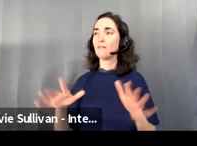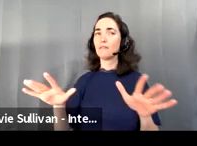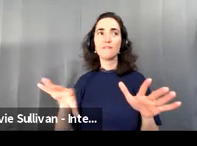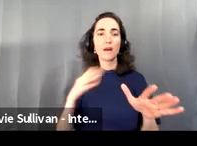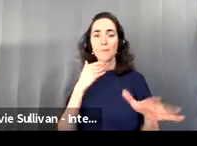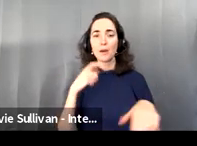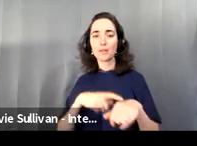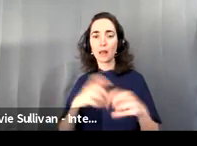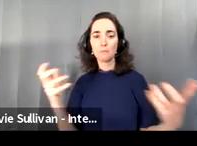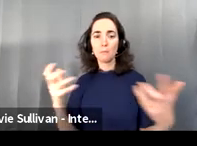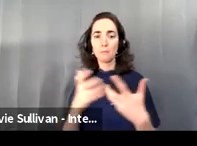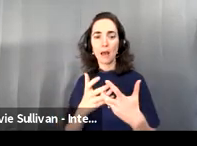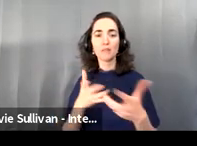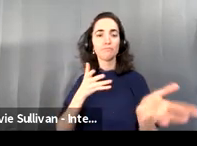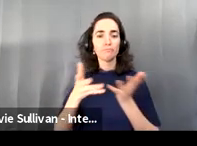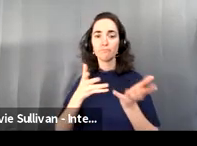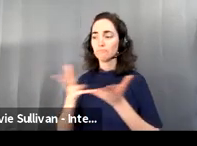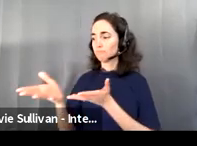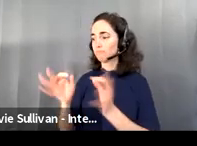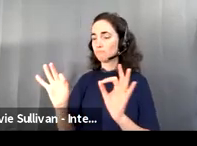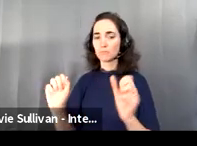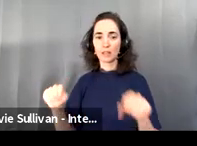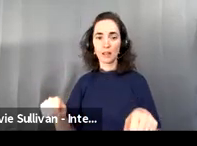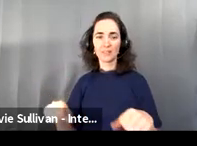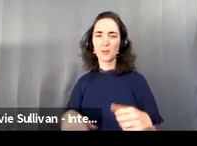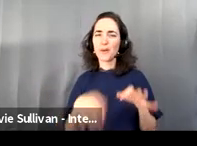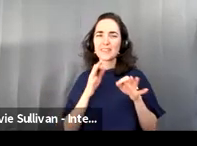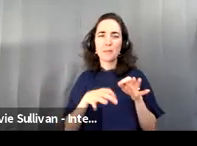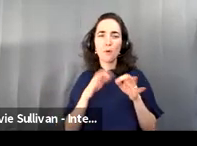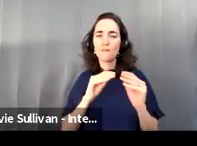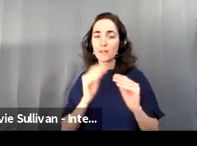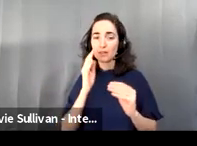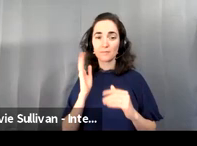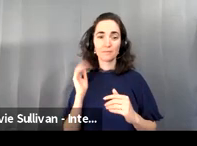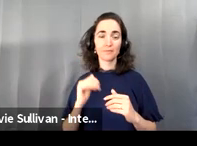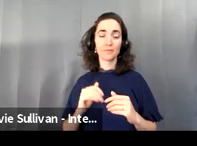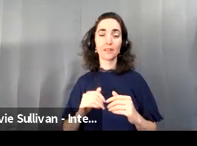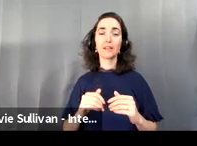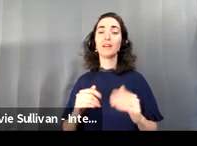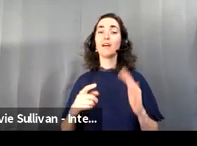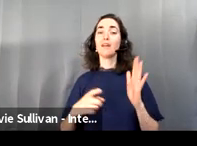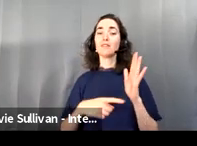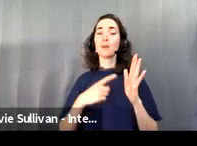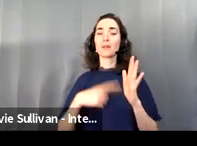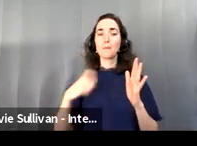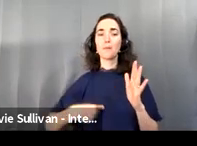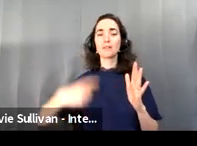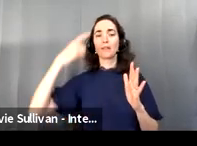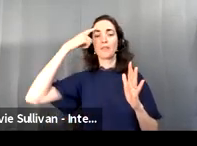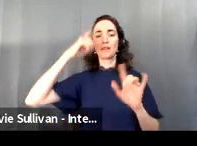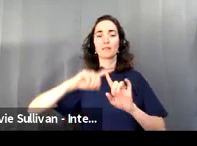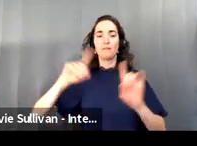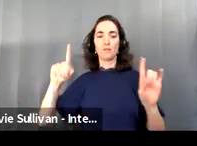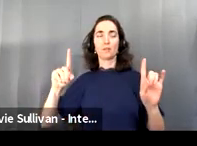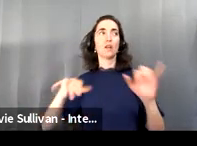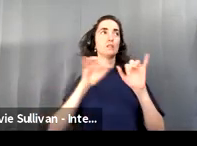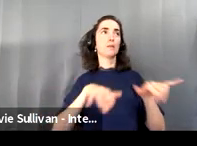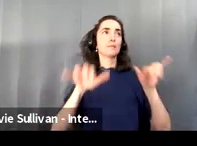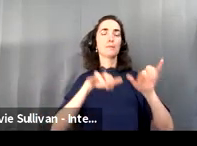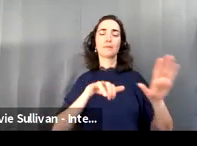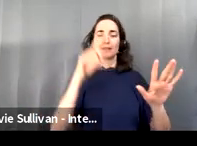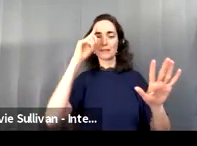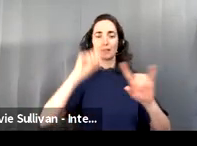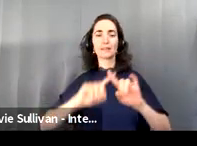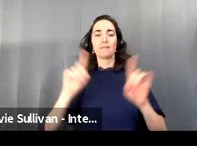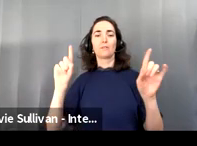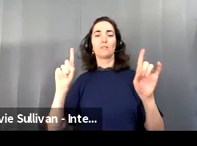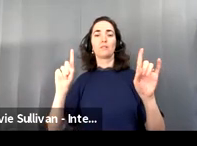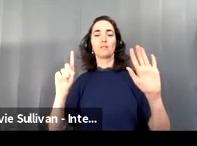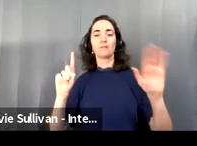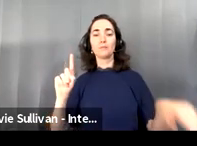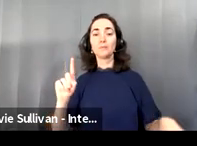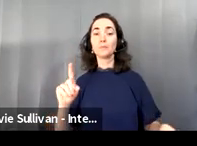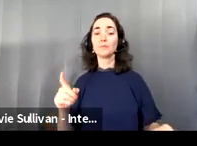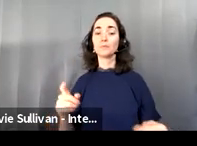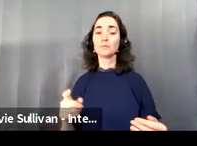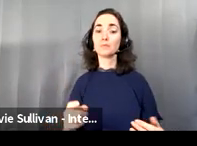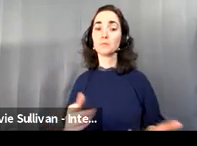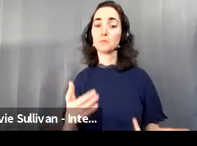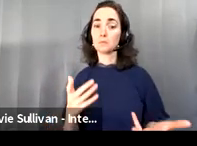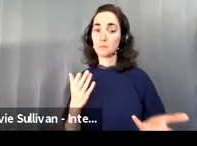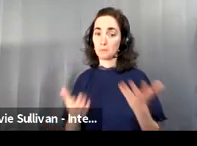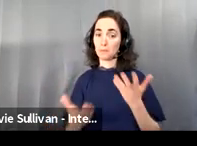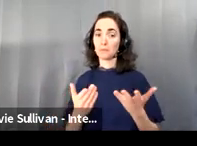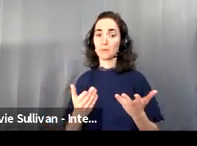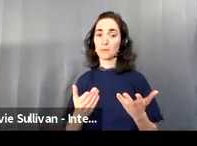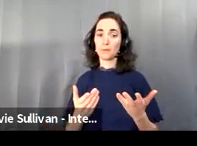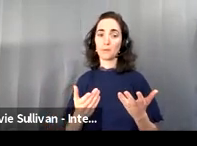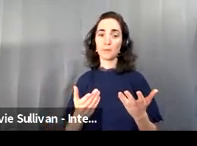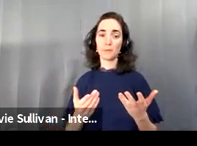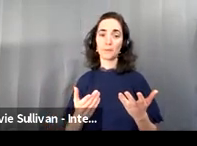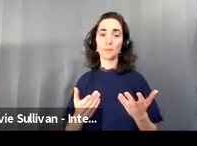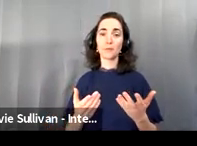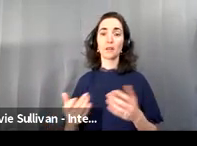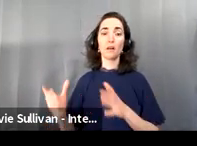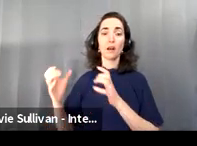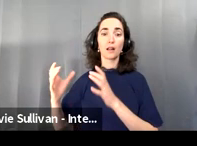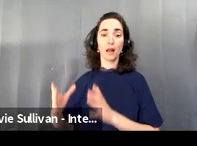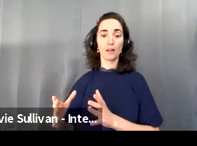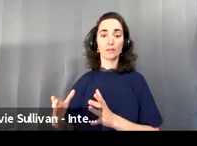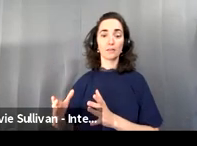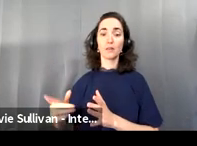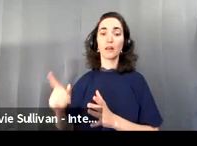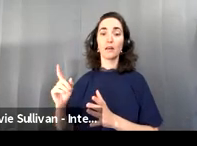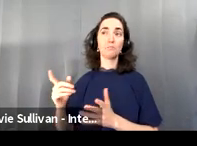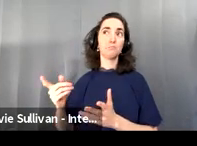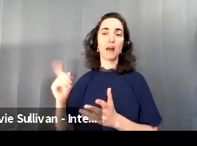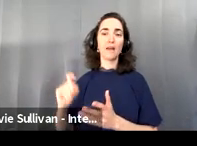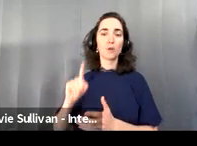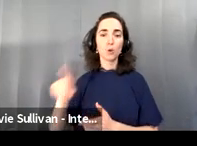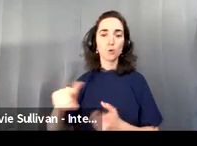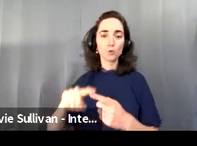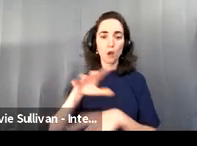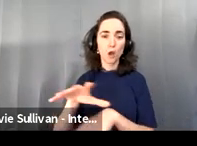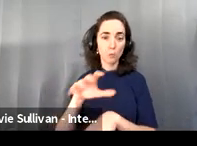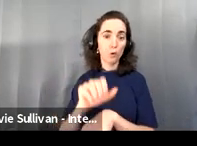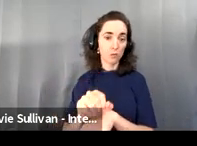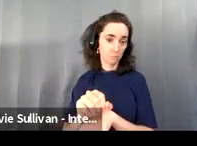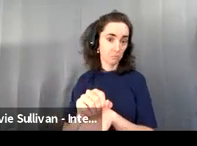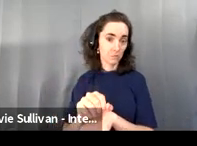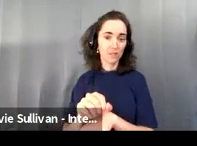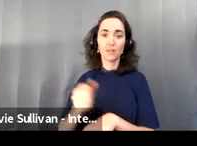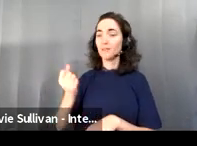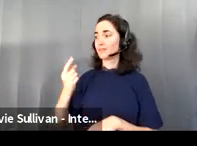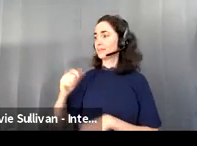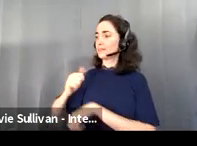And so it's just basic just simple little things like that and it's sometimes it does take just thinking outside of the box. Or it could be something like the client may be required to maybe attend an appointment, and they just haven't actually schedule